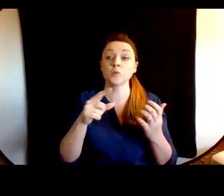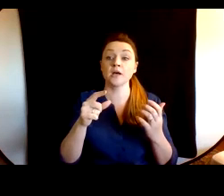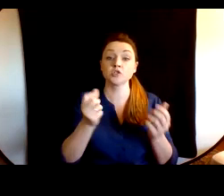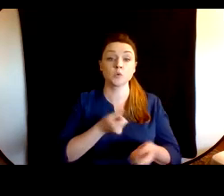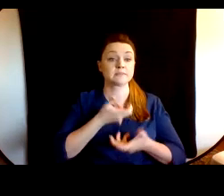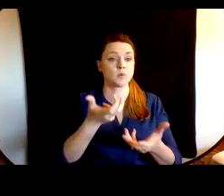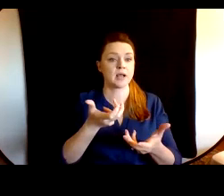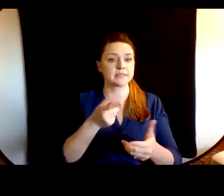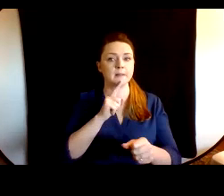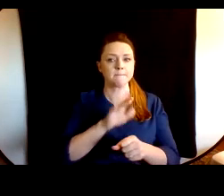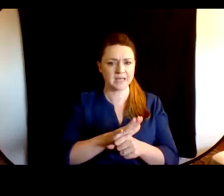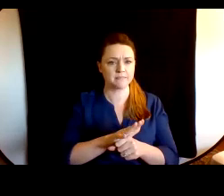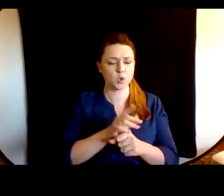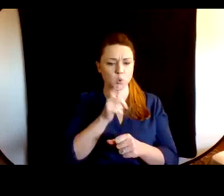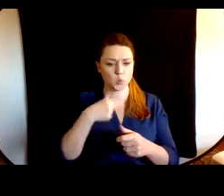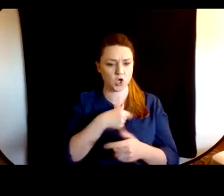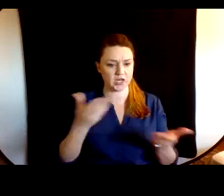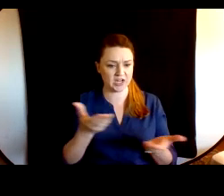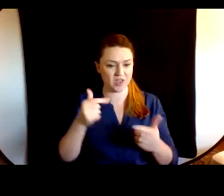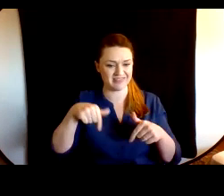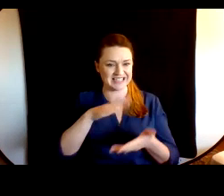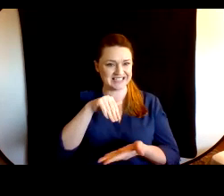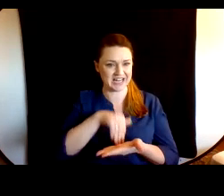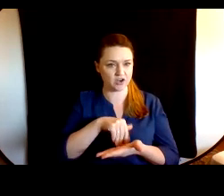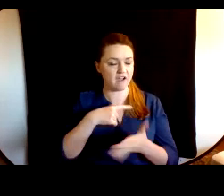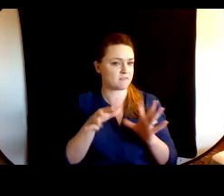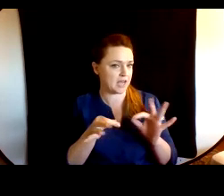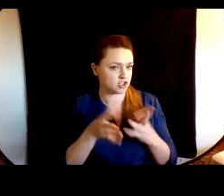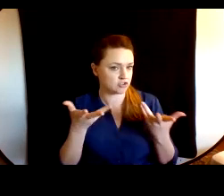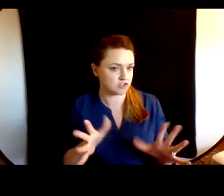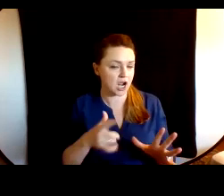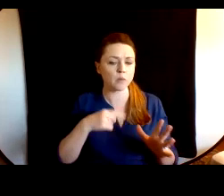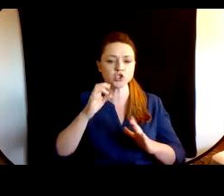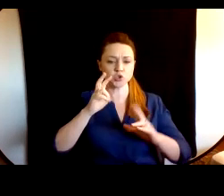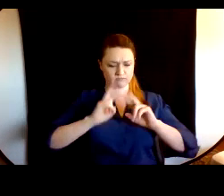to who we are here to center, which I've mentioned already. I want you to examine where you enter.